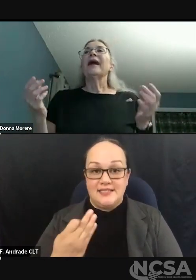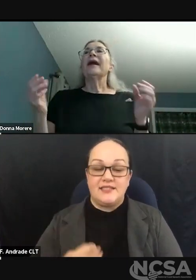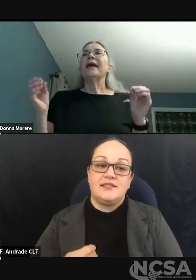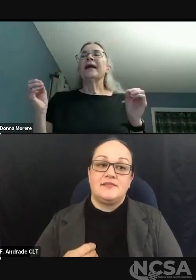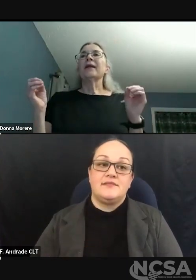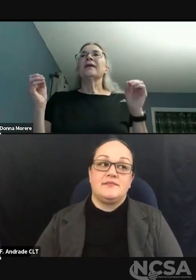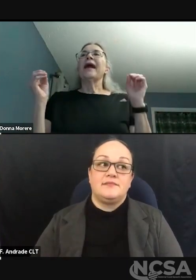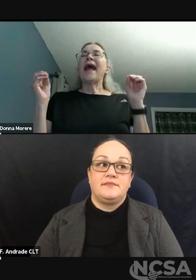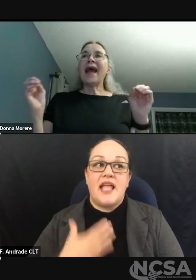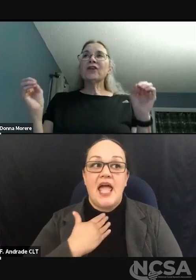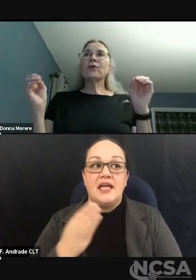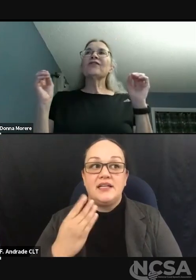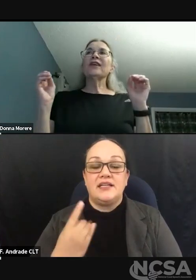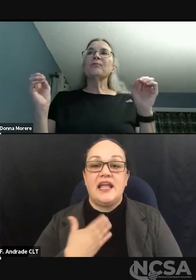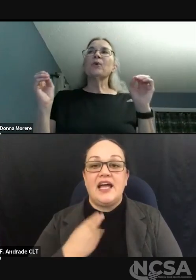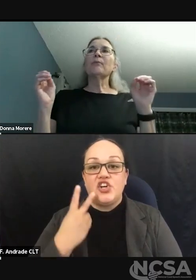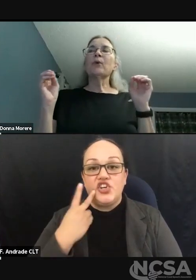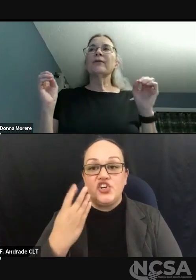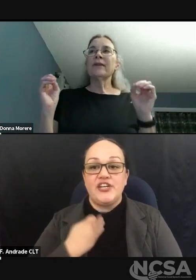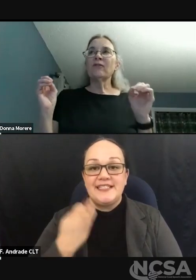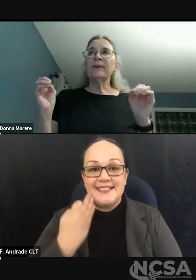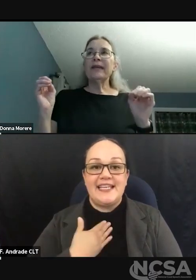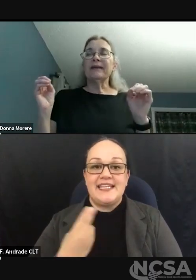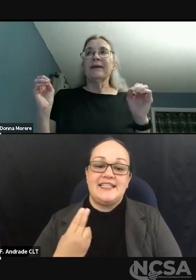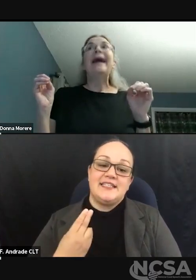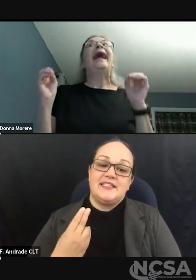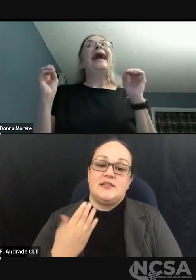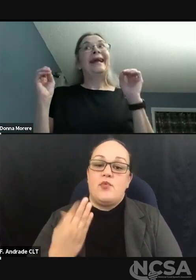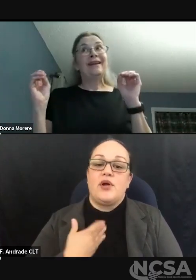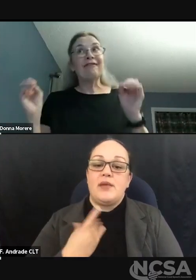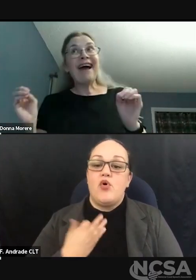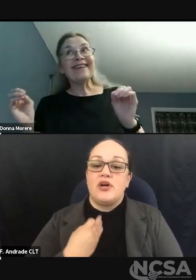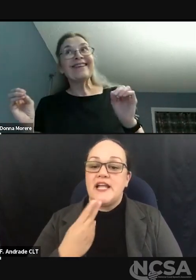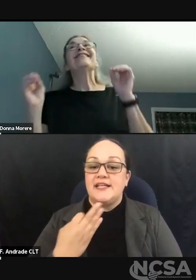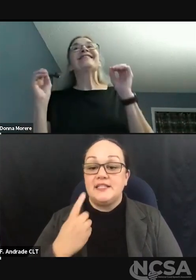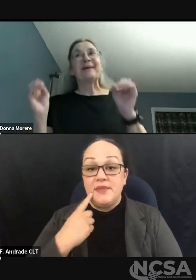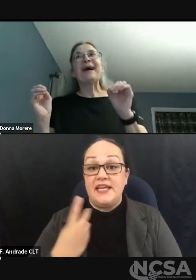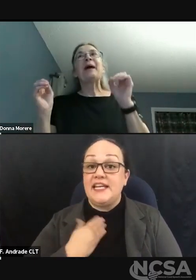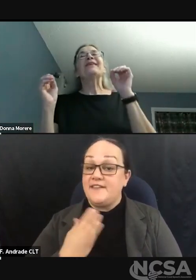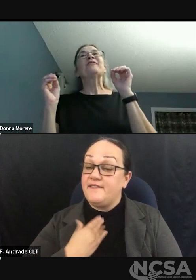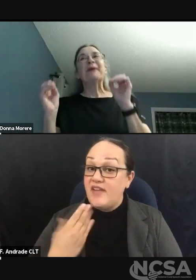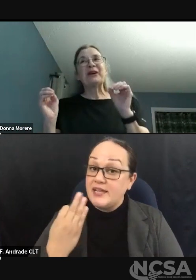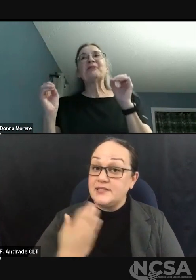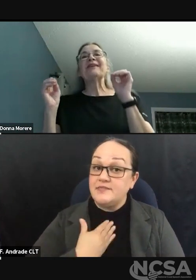and accuracy is more important than speed, and, in fact, sometimes it's better to